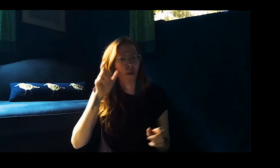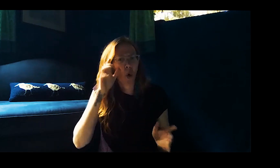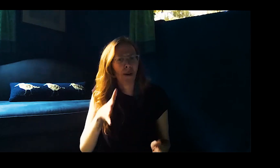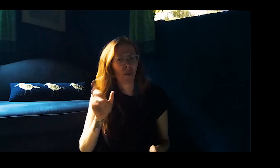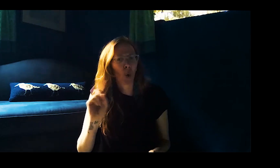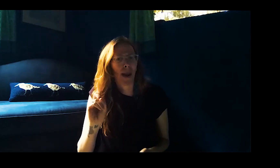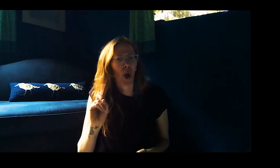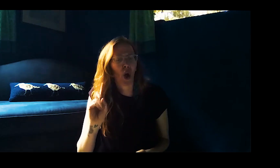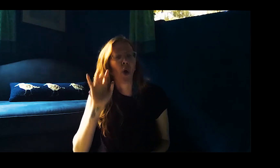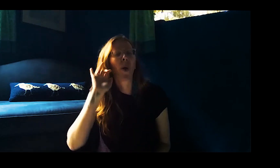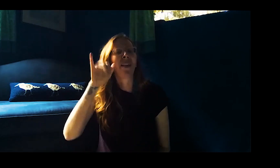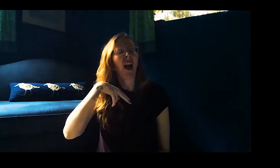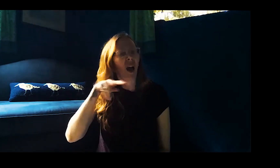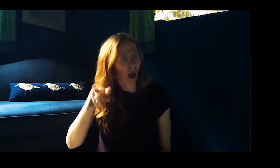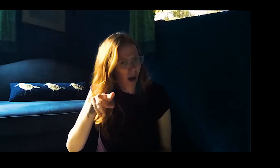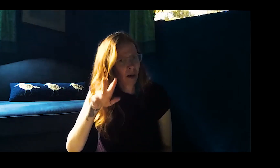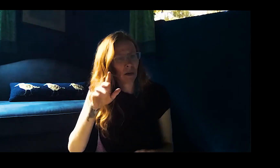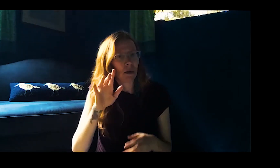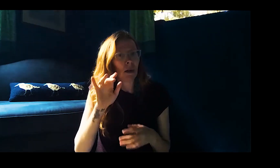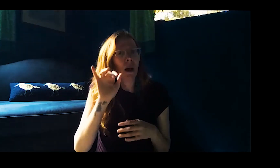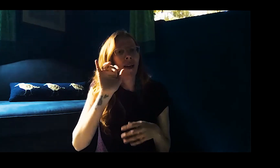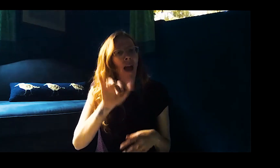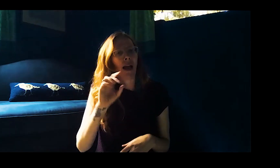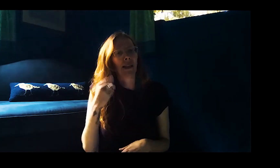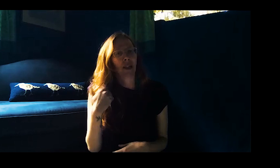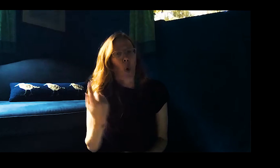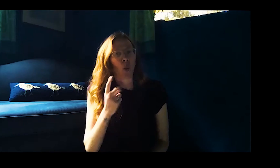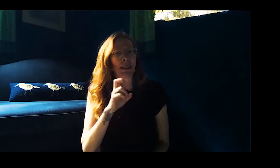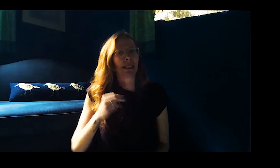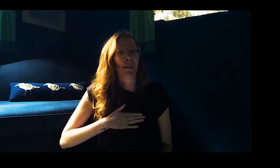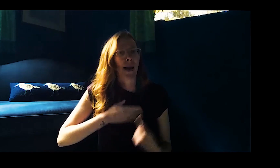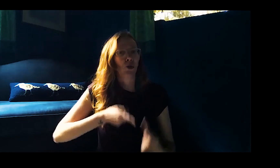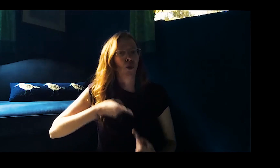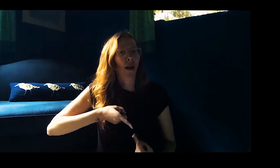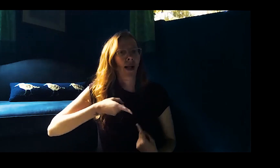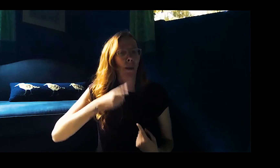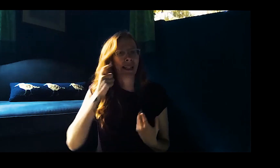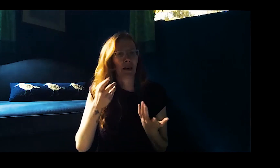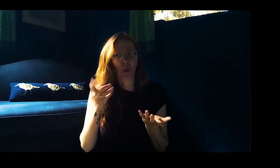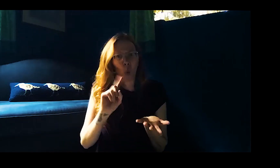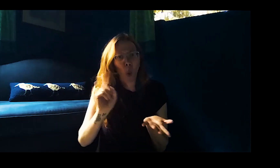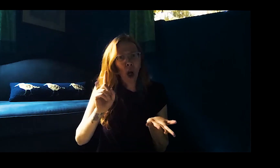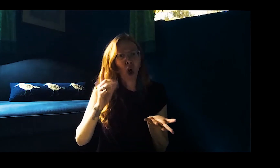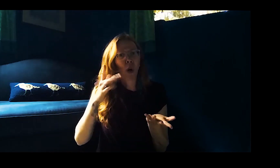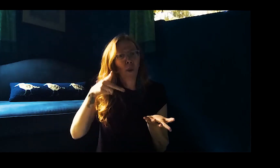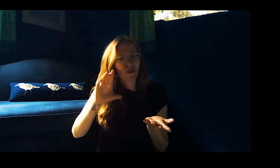people of color photographers? And that has continued to be a struggle for me,